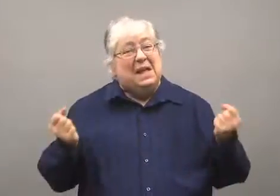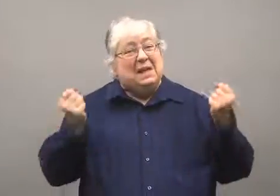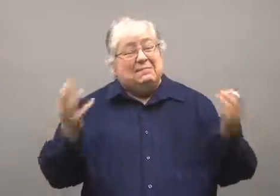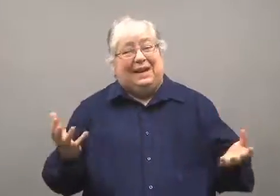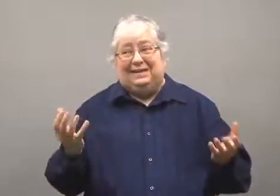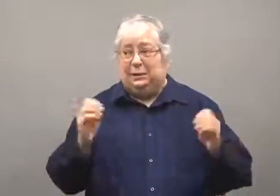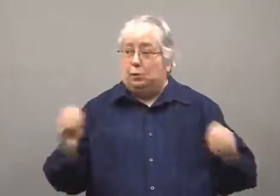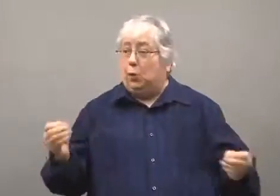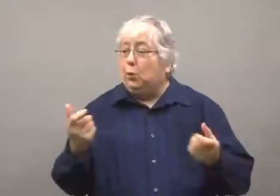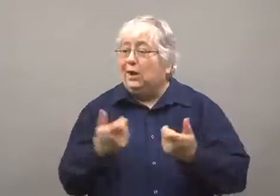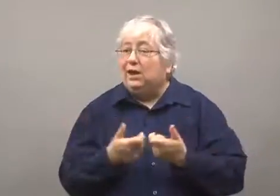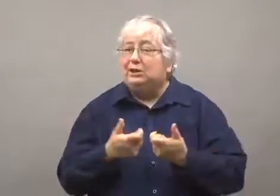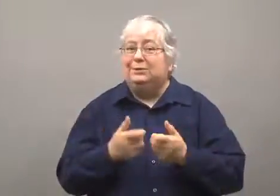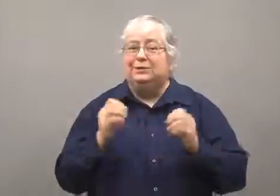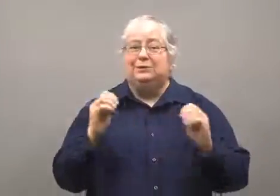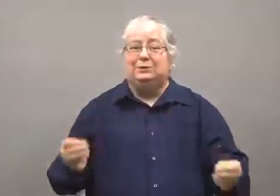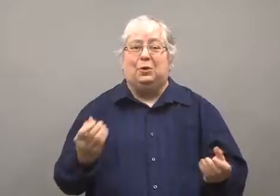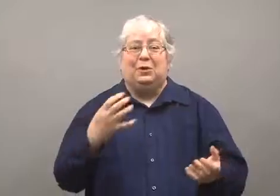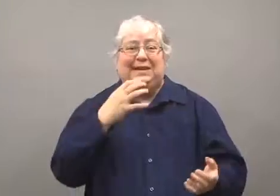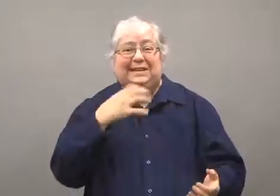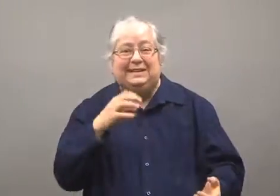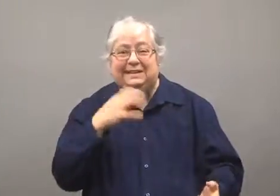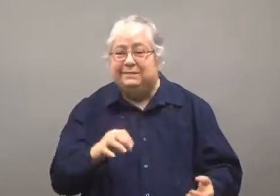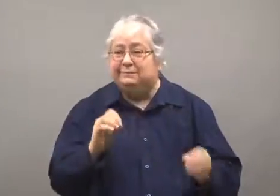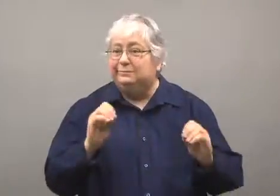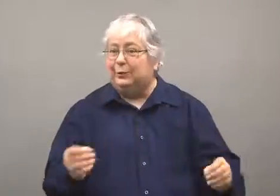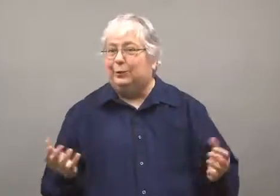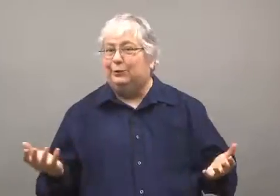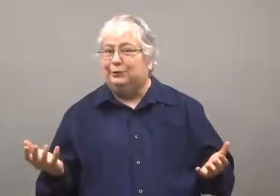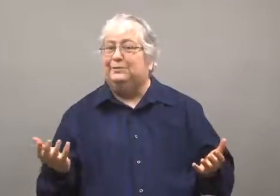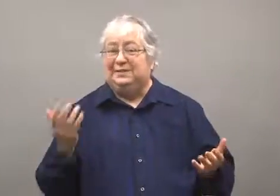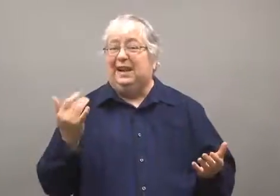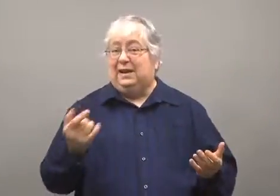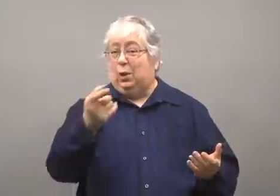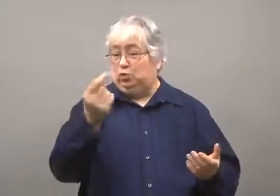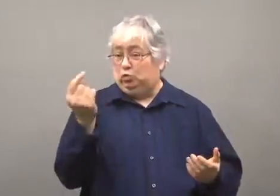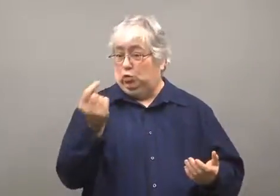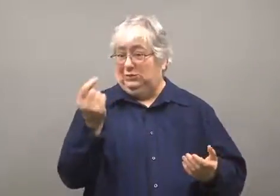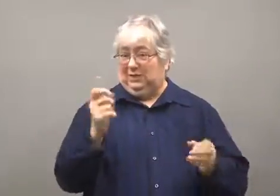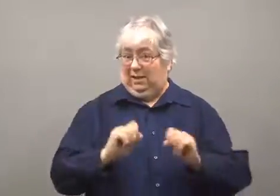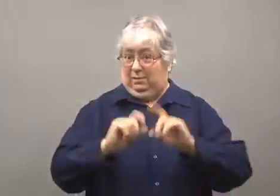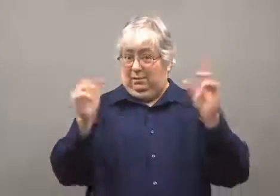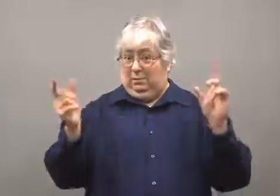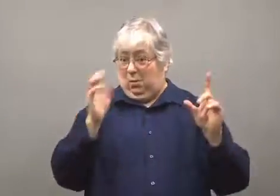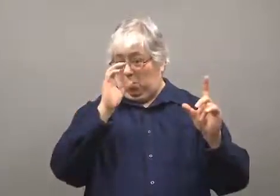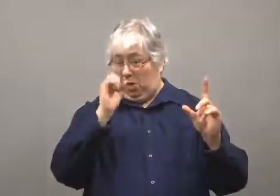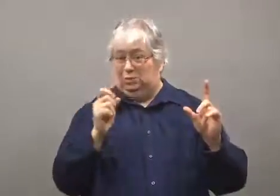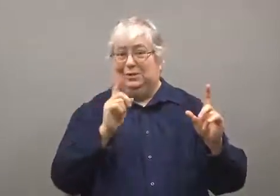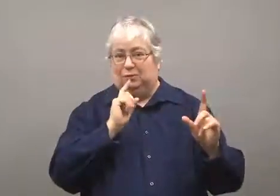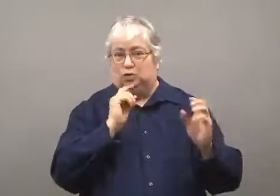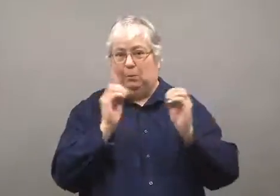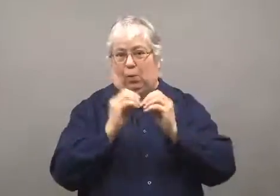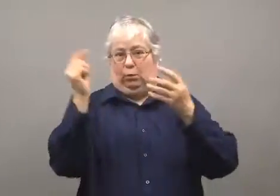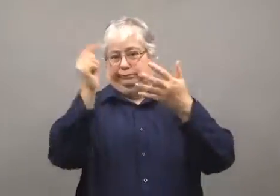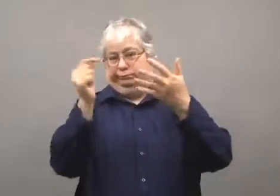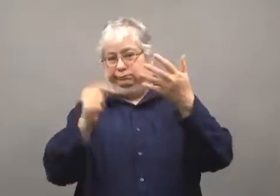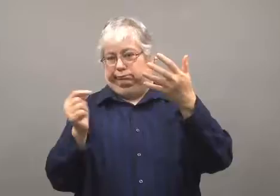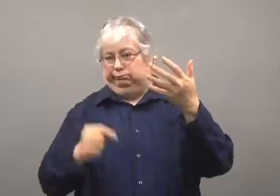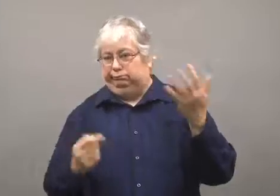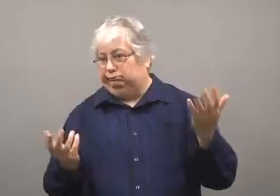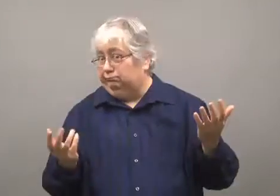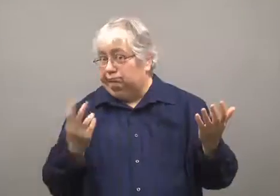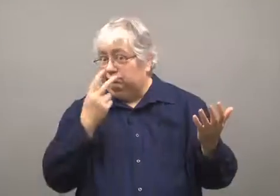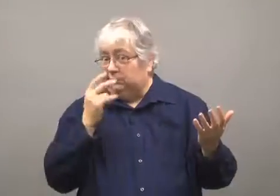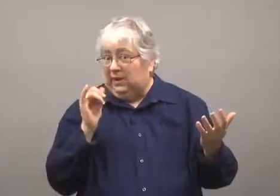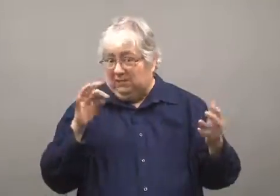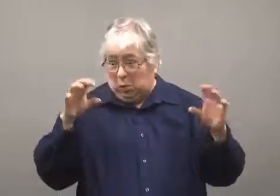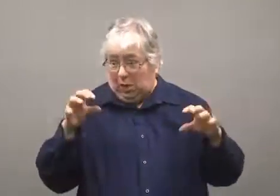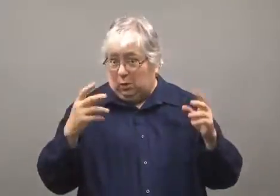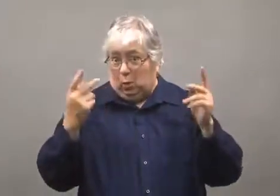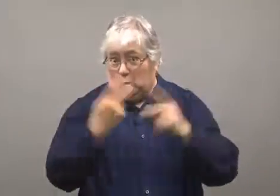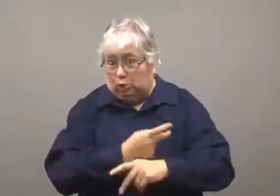Many are without heat and power.